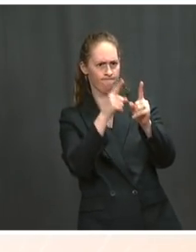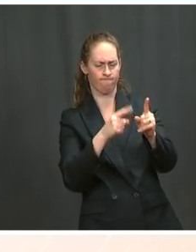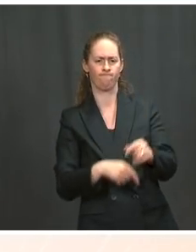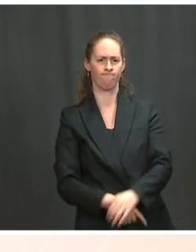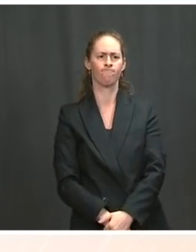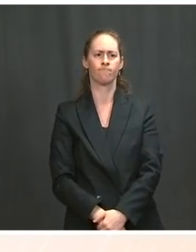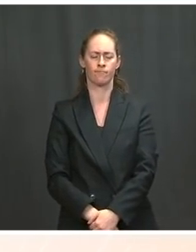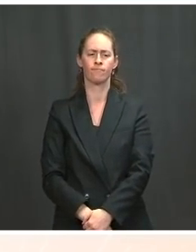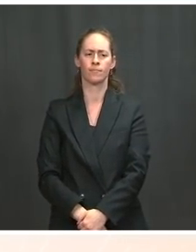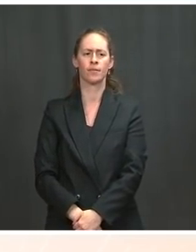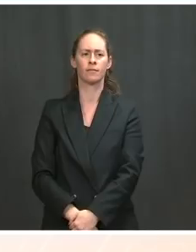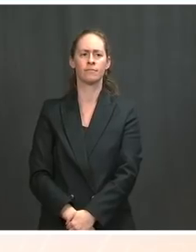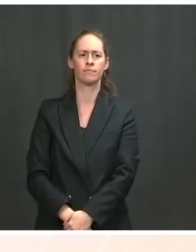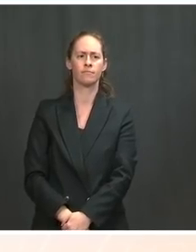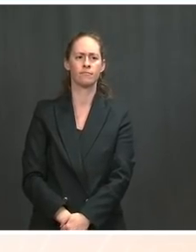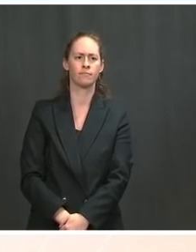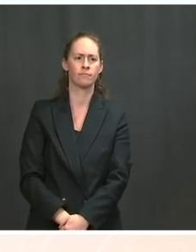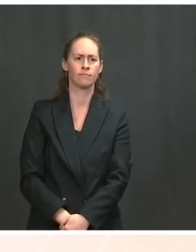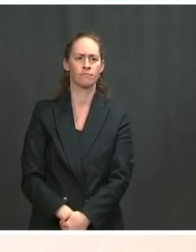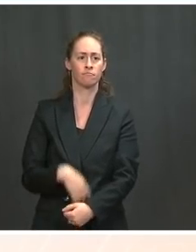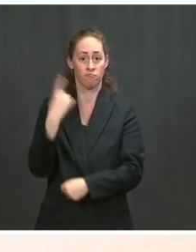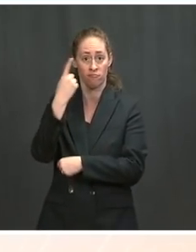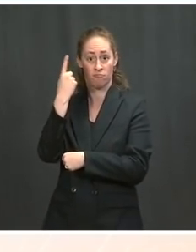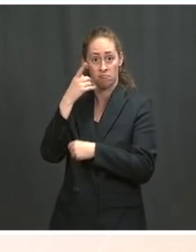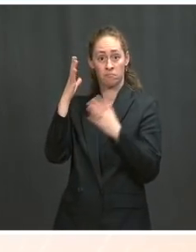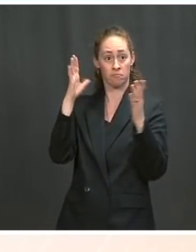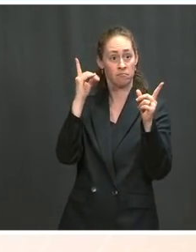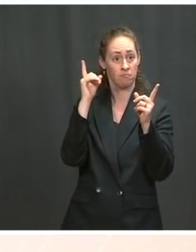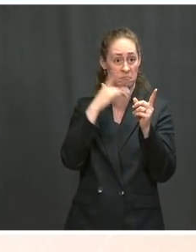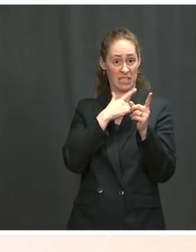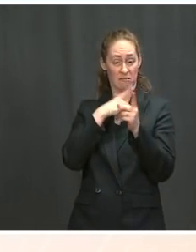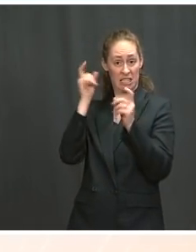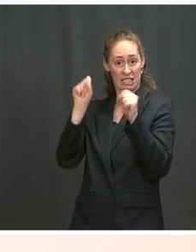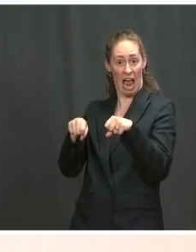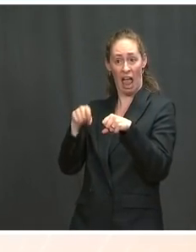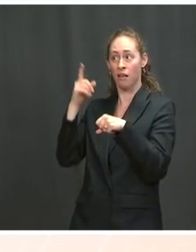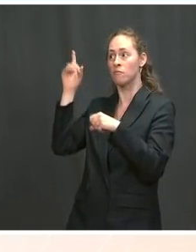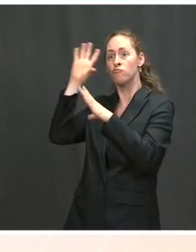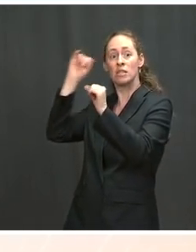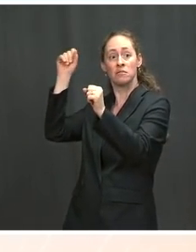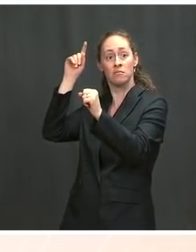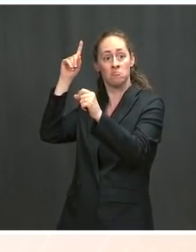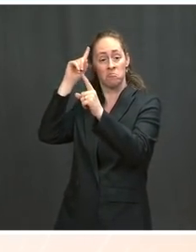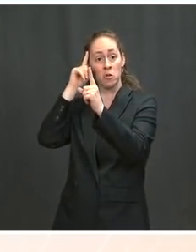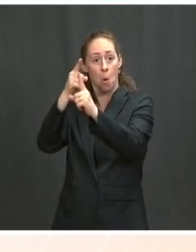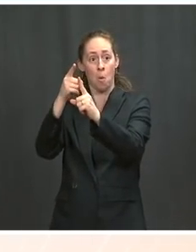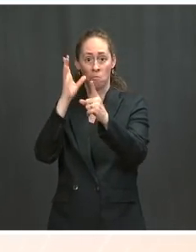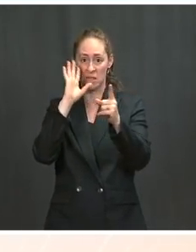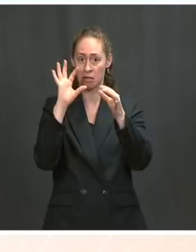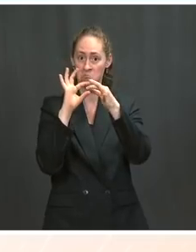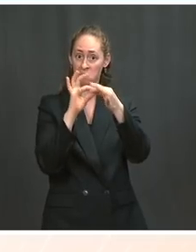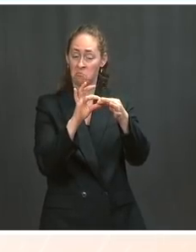that President Biden has put on the table? Ms. Psaki: Well, I would unpack that a little differently. We know that continuing to increase